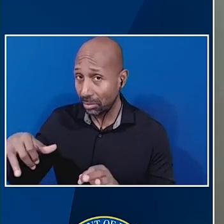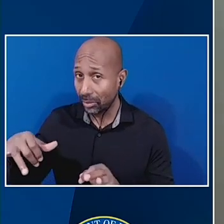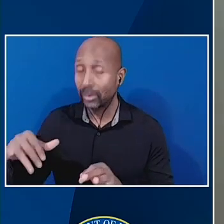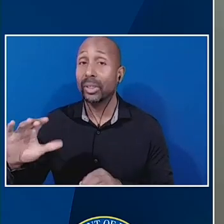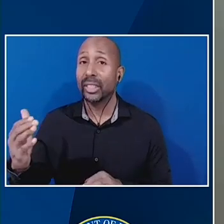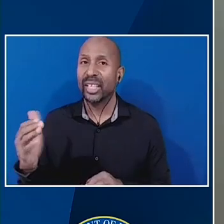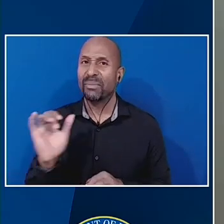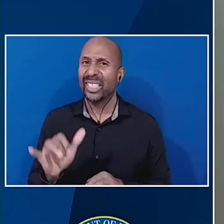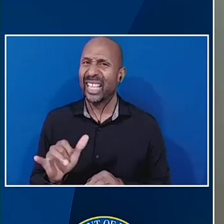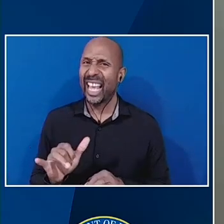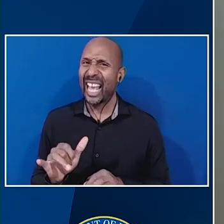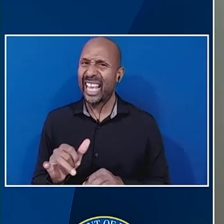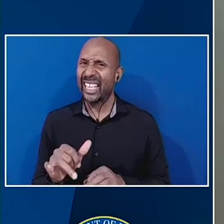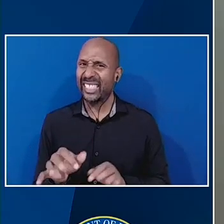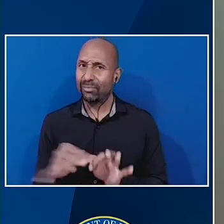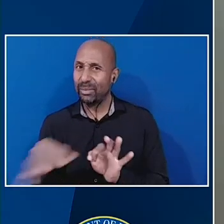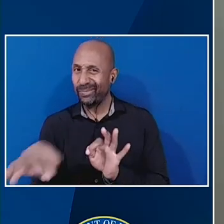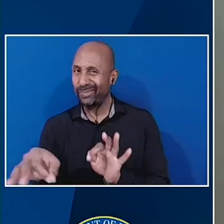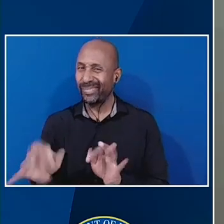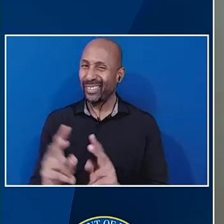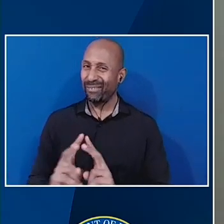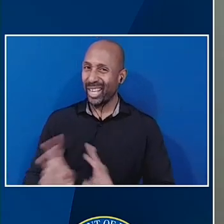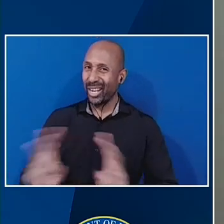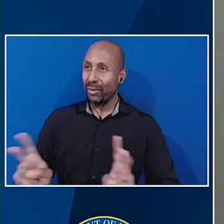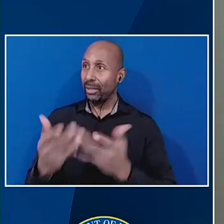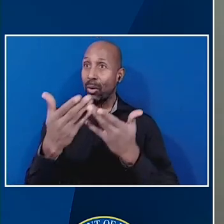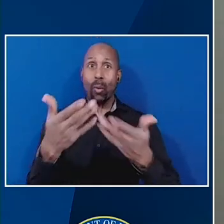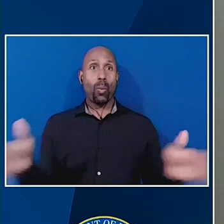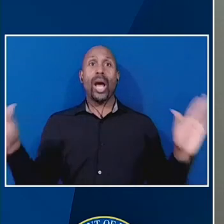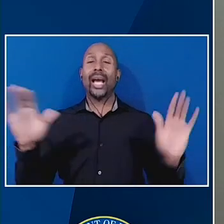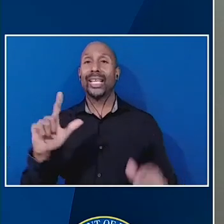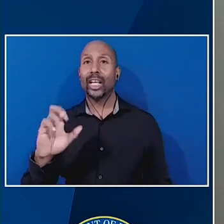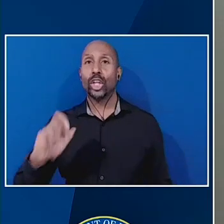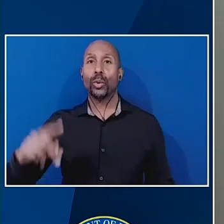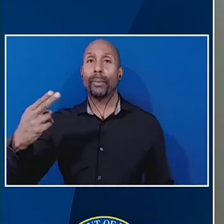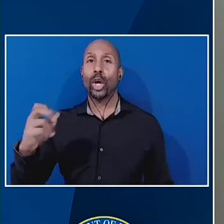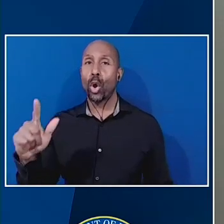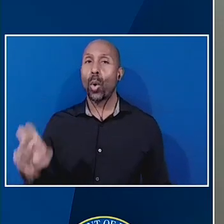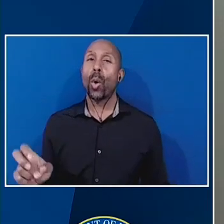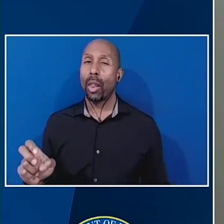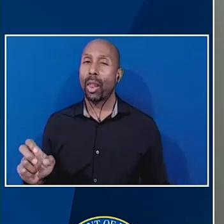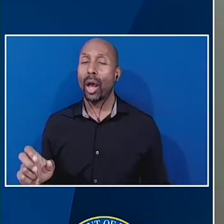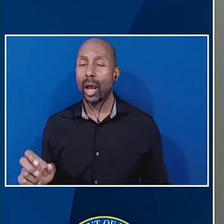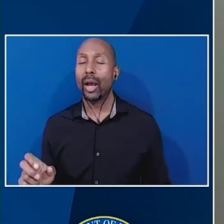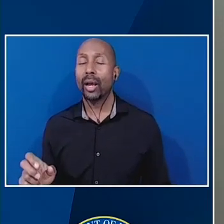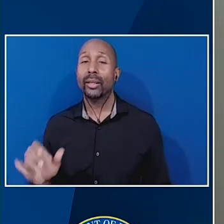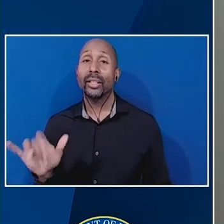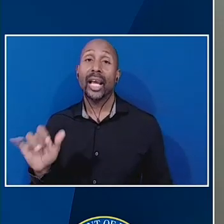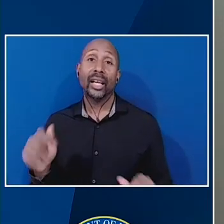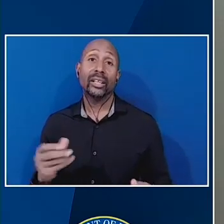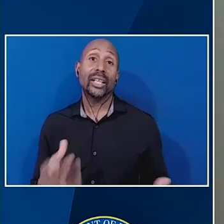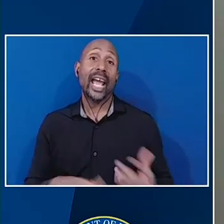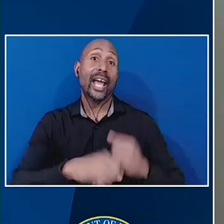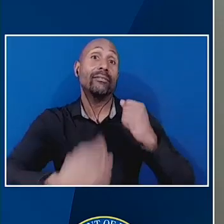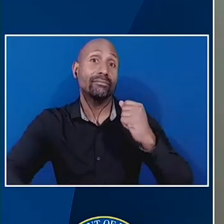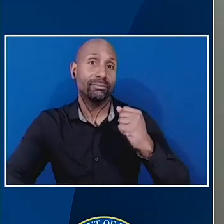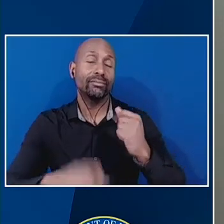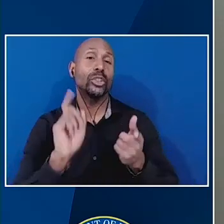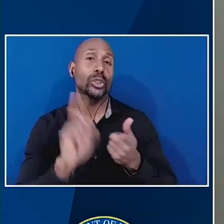very wide potential loophole that could add to a period of noncompliance. But perhaps I'm just not understanding what that is.